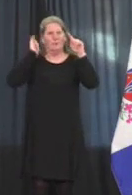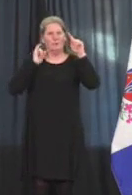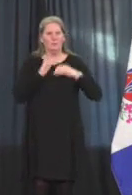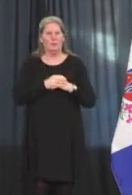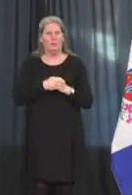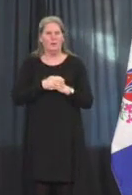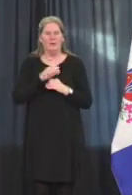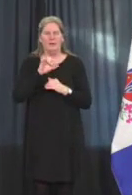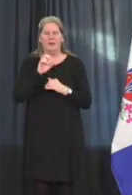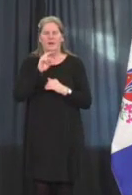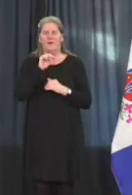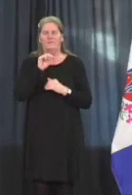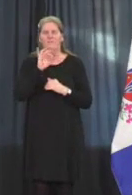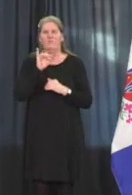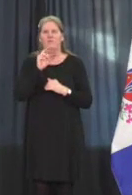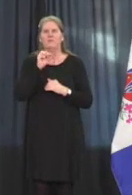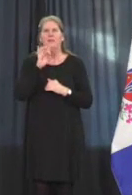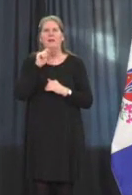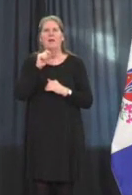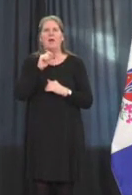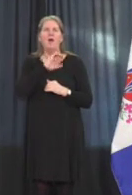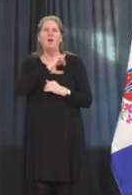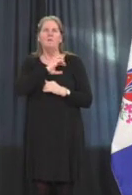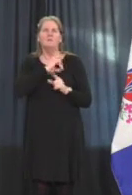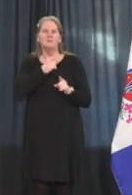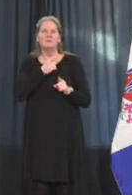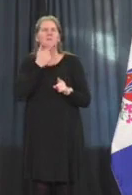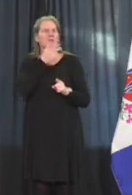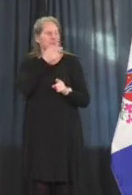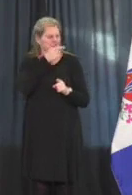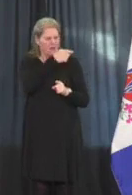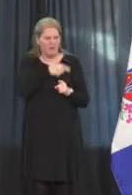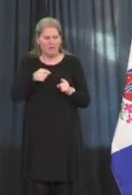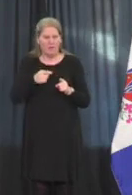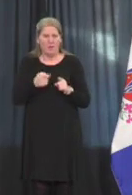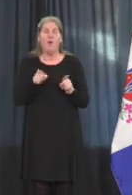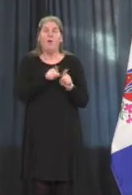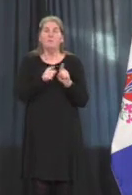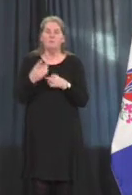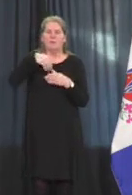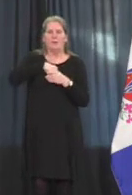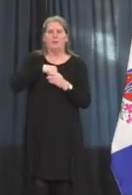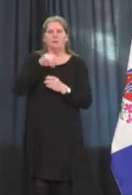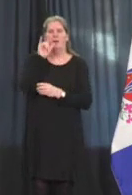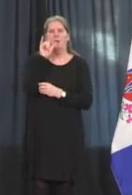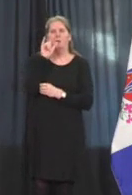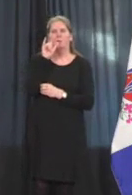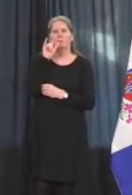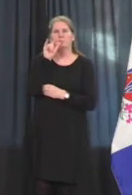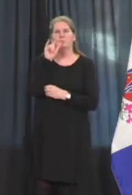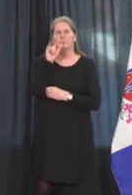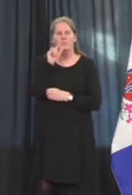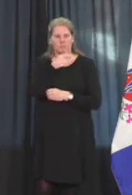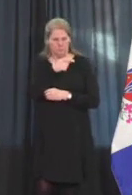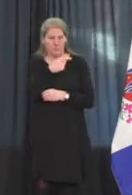STATIONED AT ENTRY POINTS TO THE TERRITORY INCLUDING THE AIRPORT AND WILL BE NOTIFYING TRAVELLERS